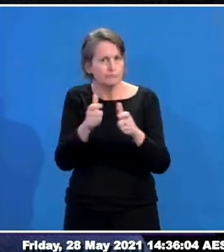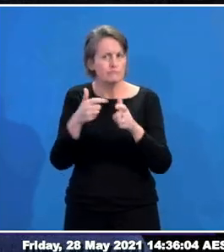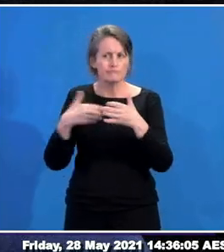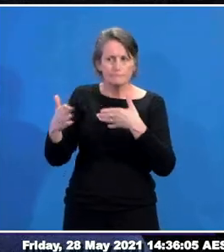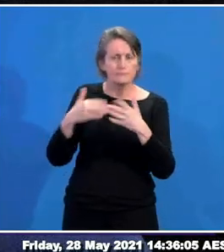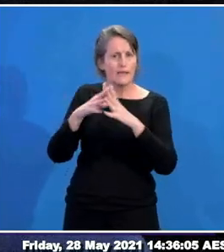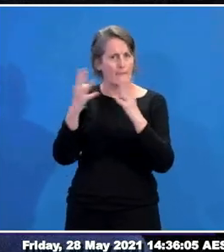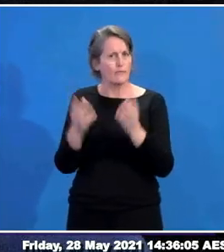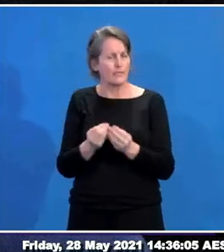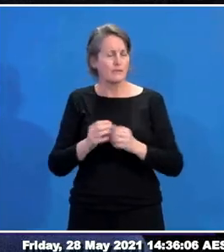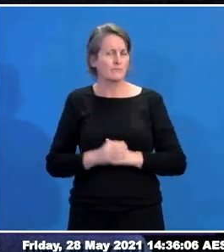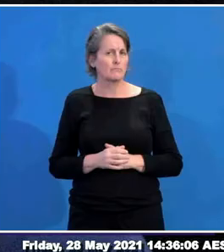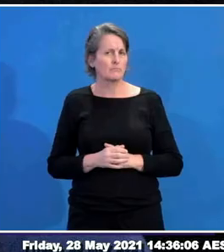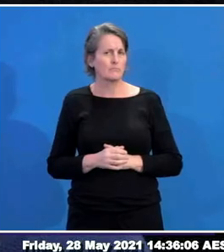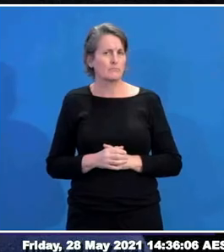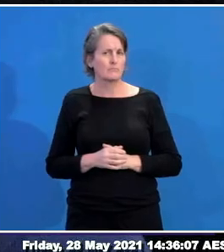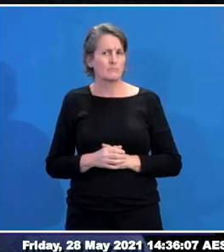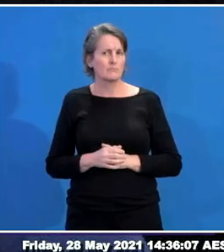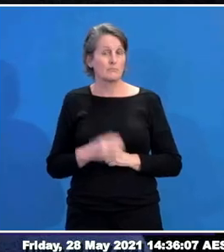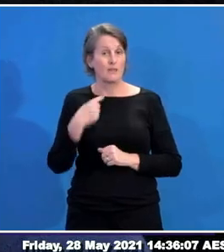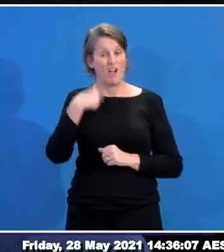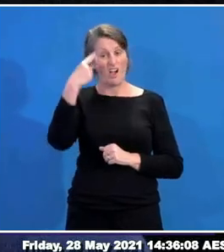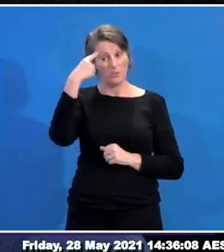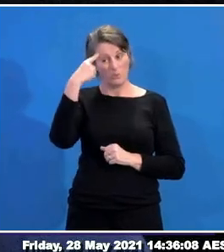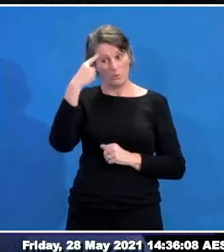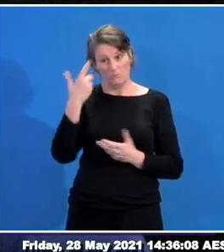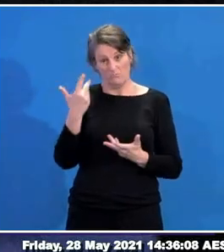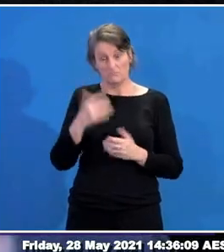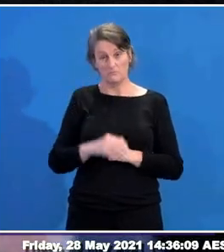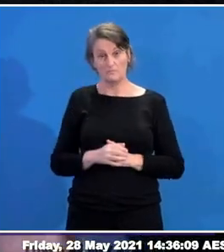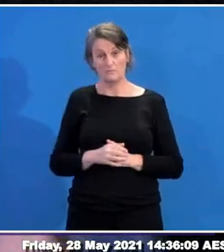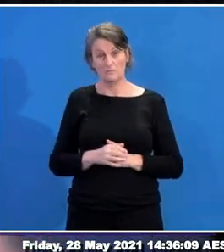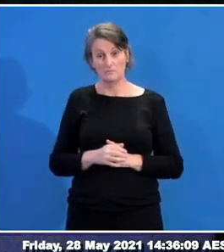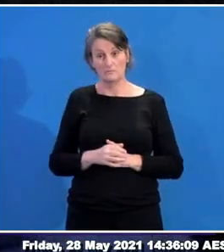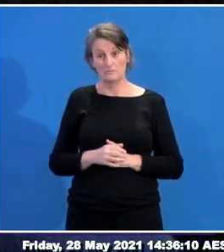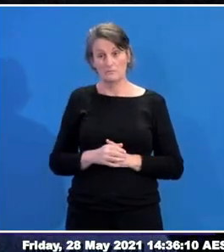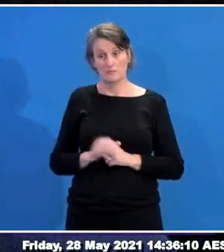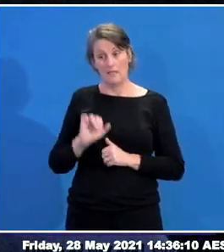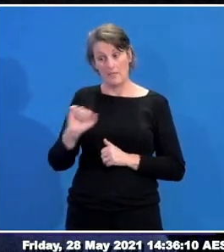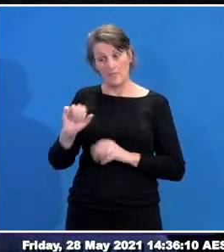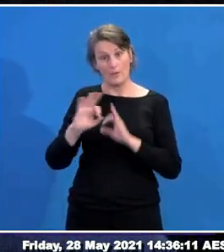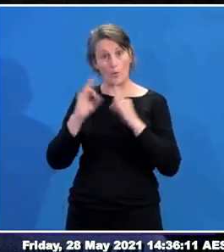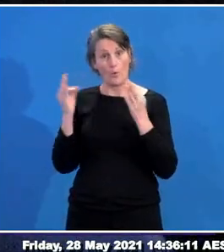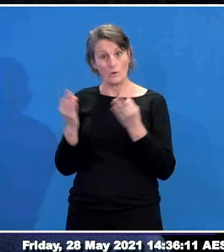I would have thought that an organisation in its own governance processes would